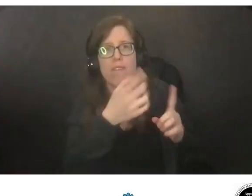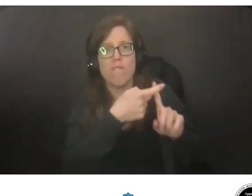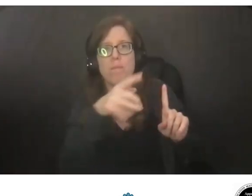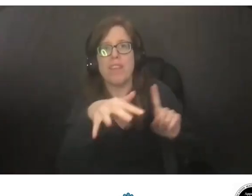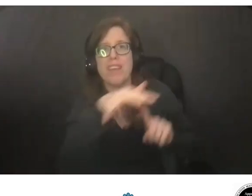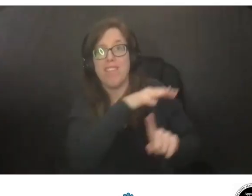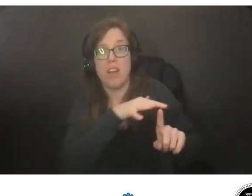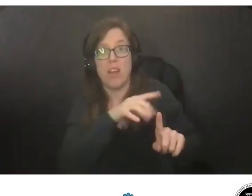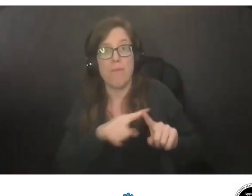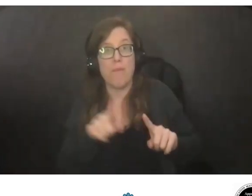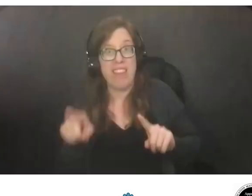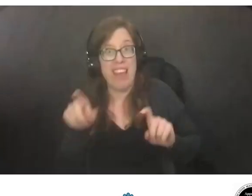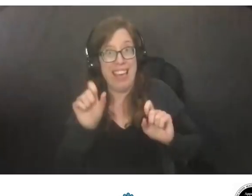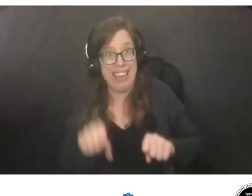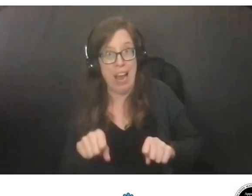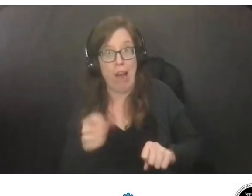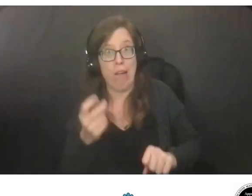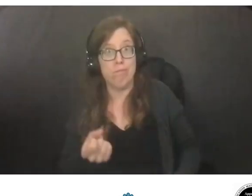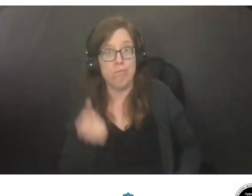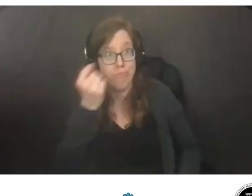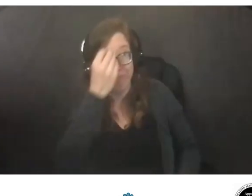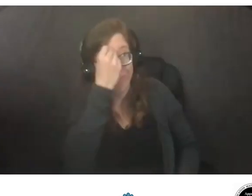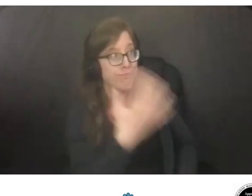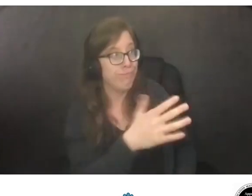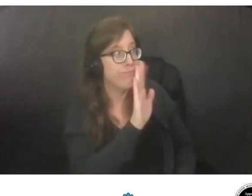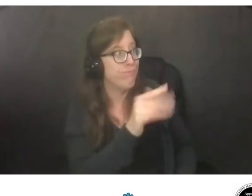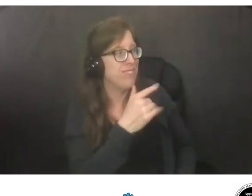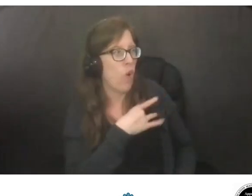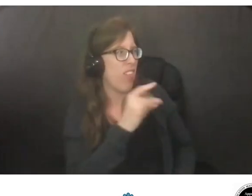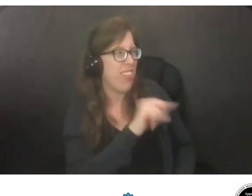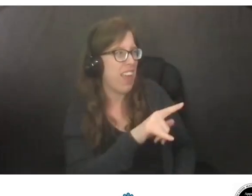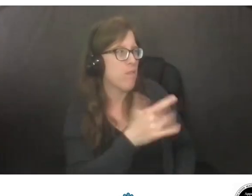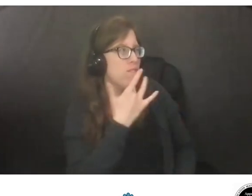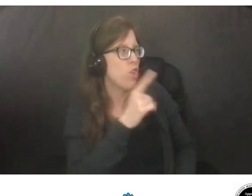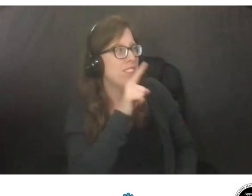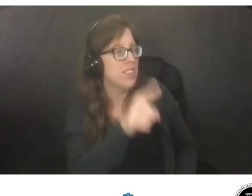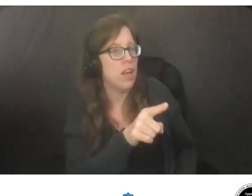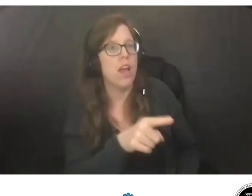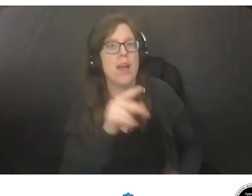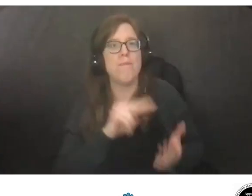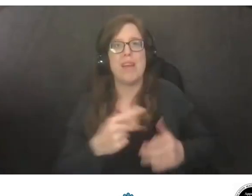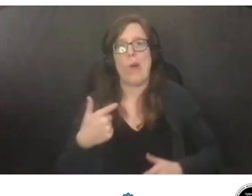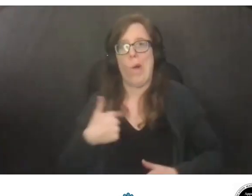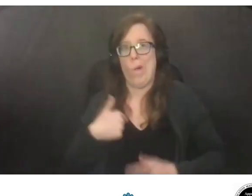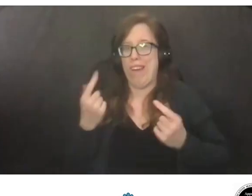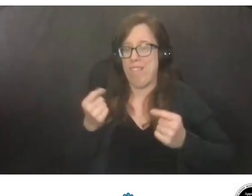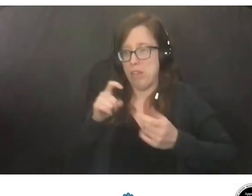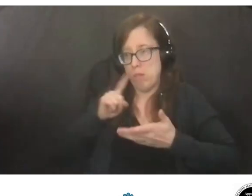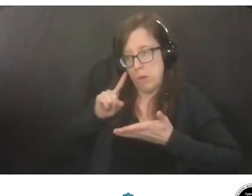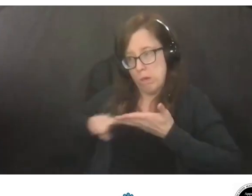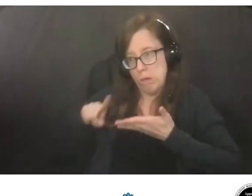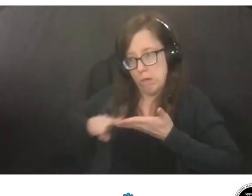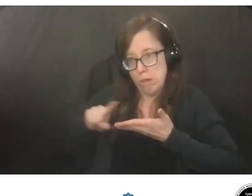but they're probably not going to be able to just tell you so we're going to have to be detectives and figure out: